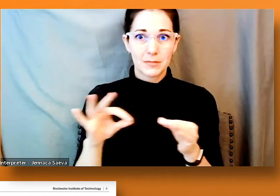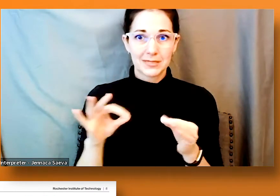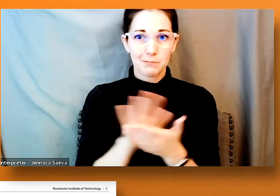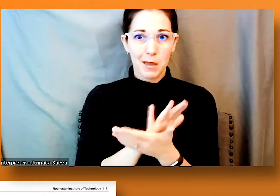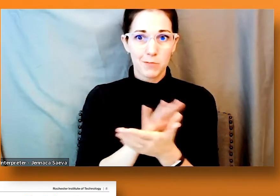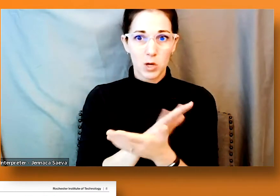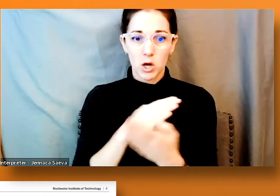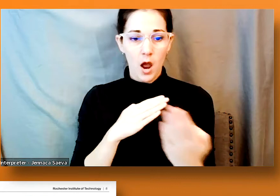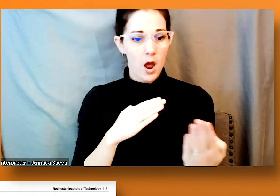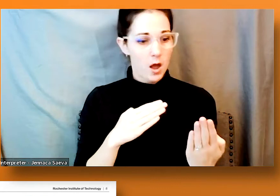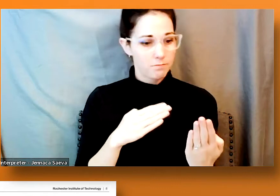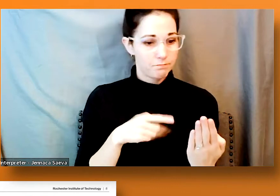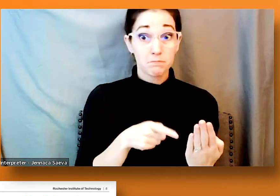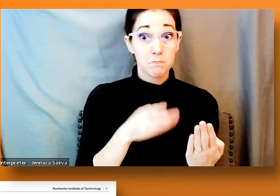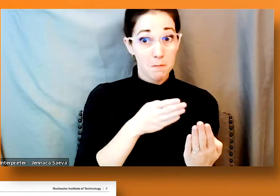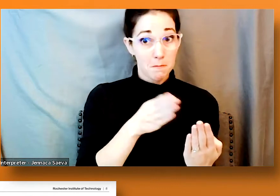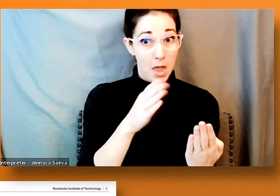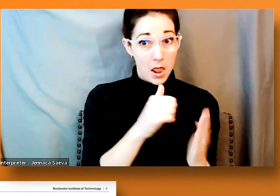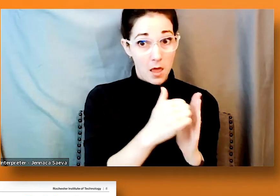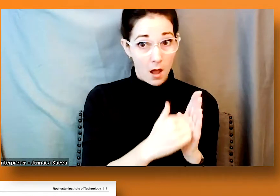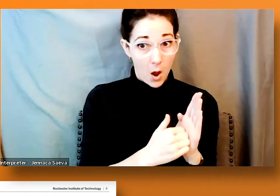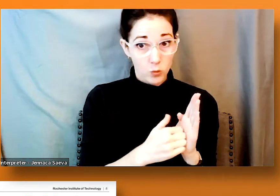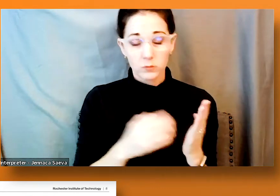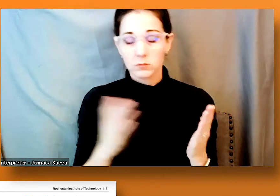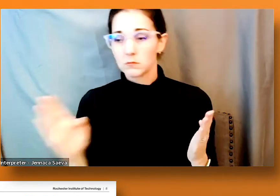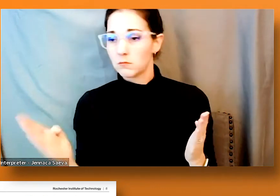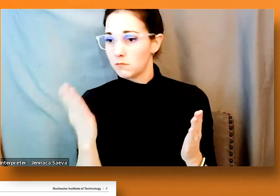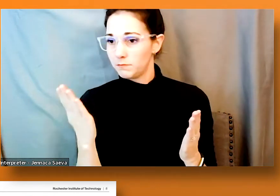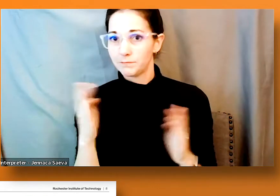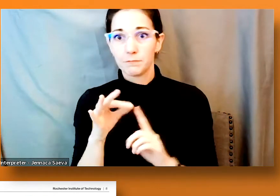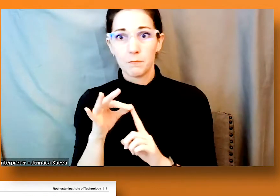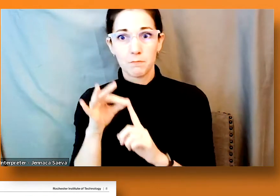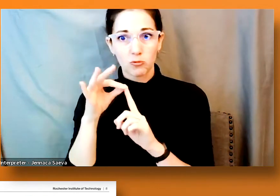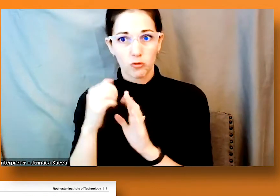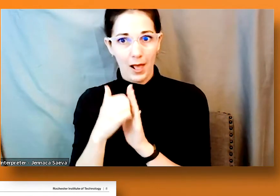one for the main account and one for the special account.